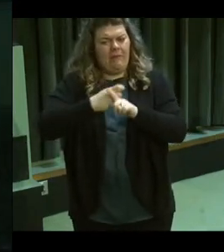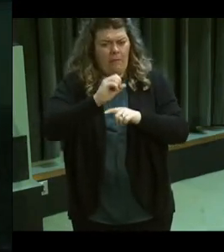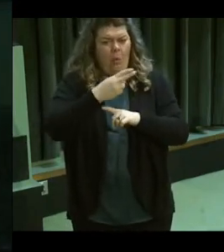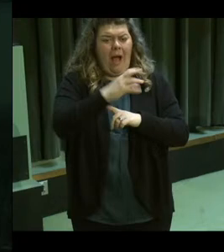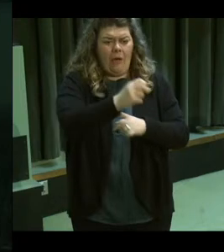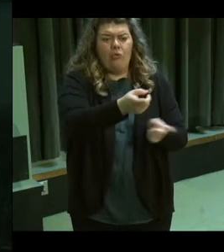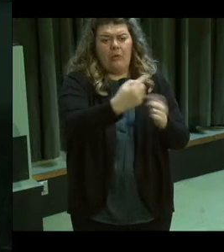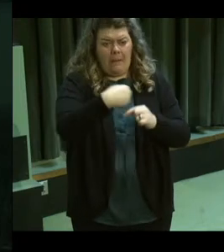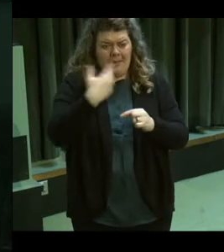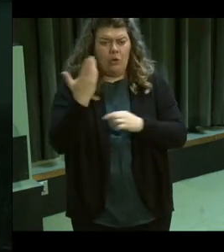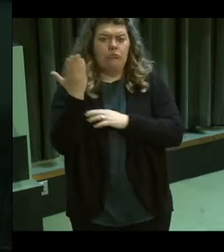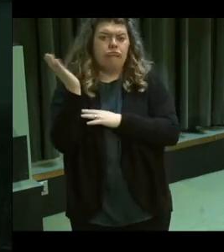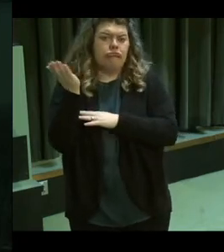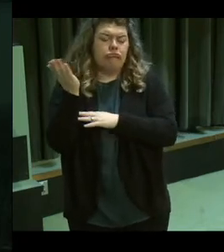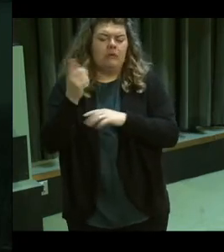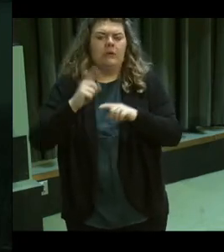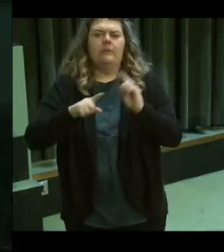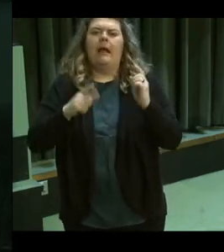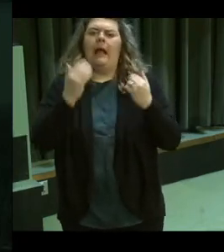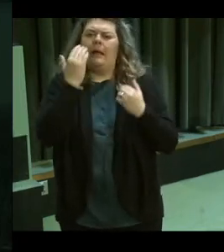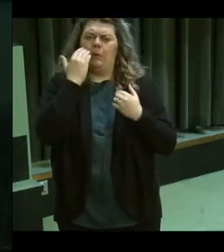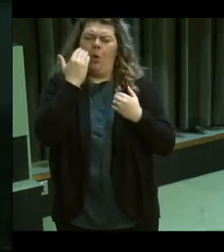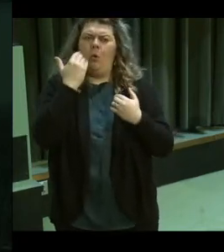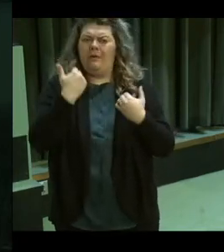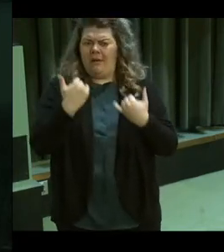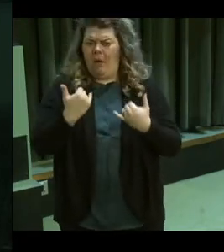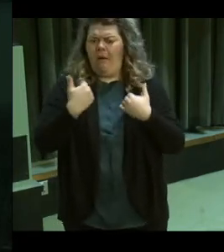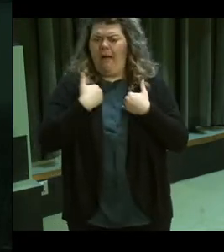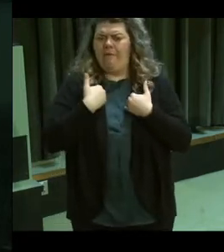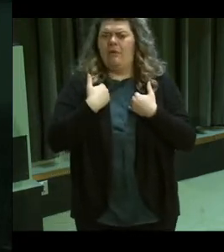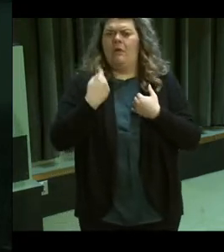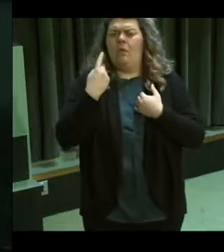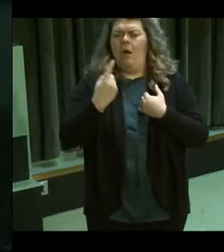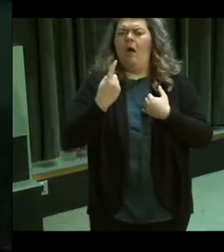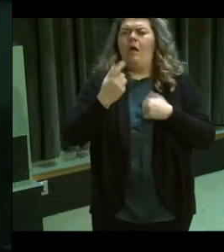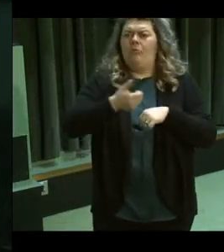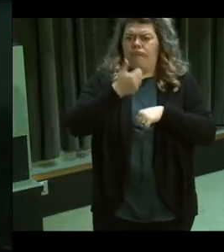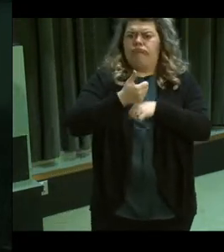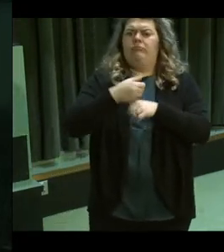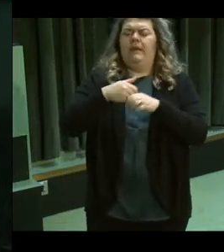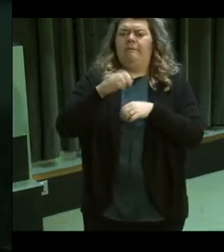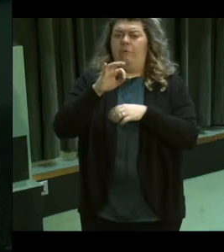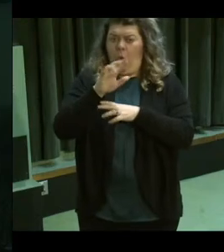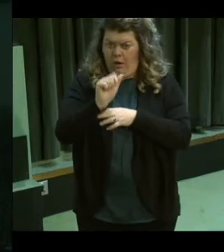people from Ohio who come here and speak. And I know that now